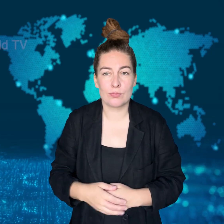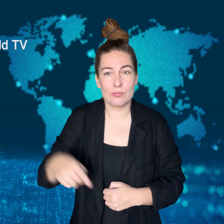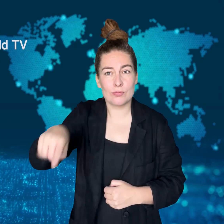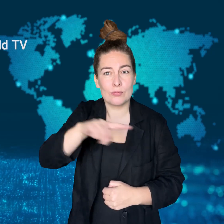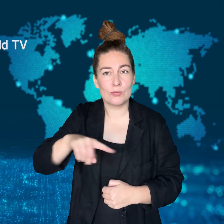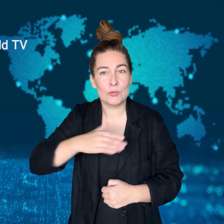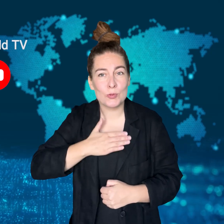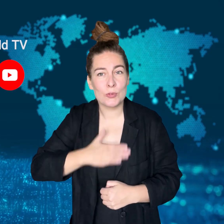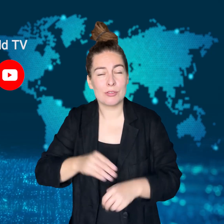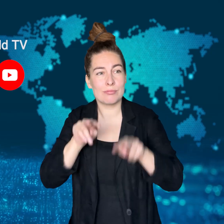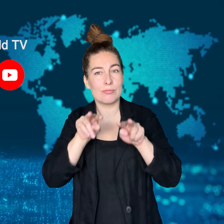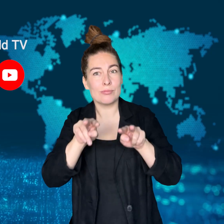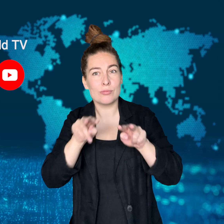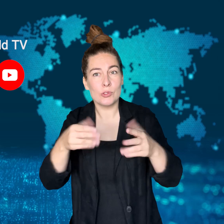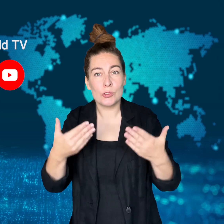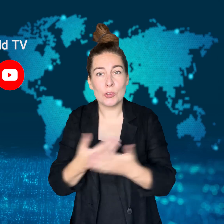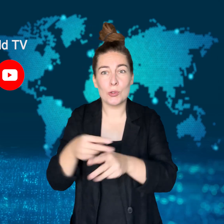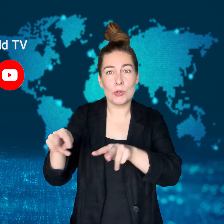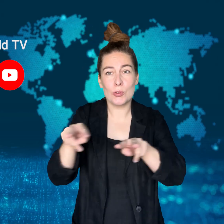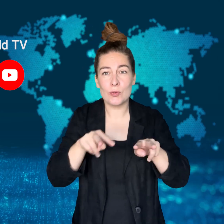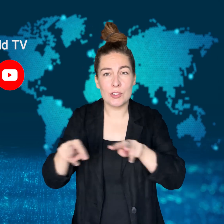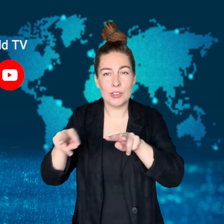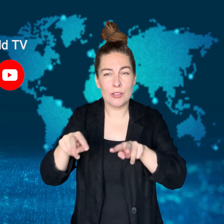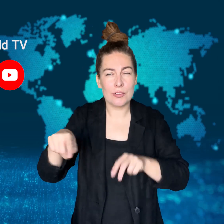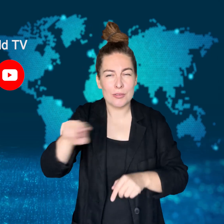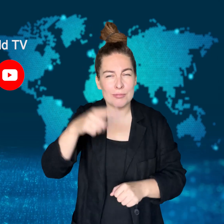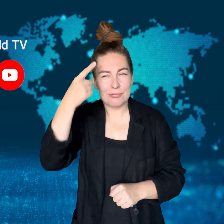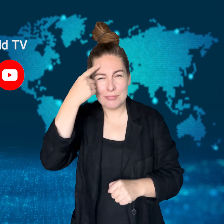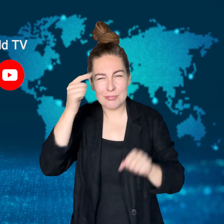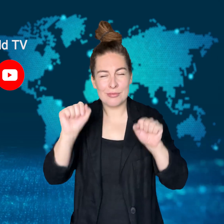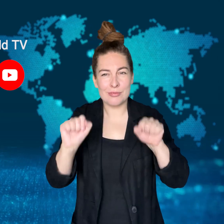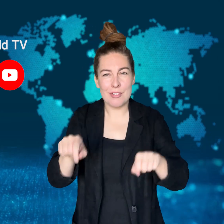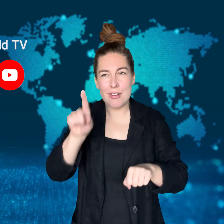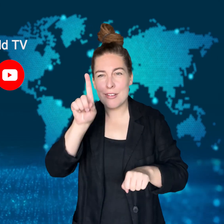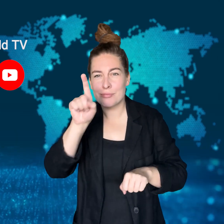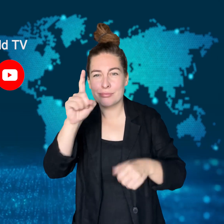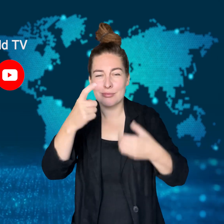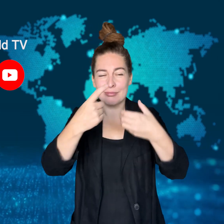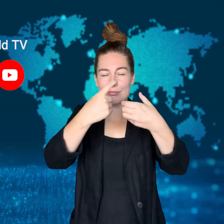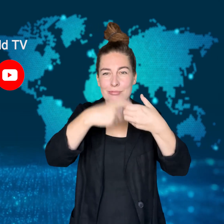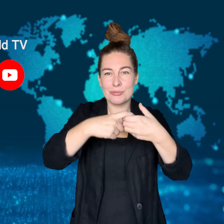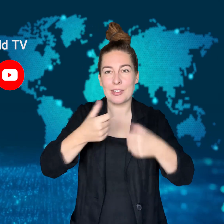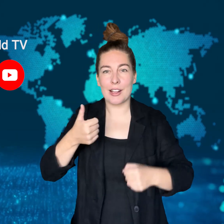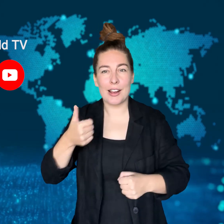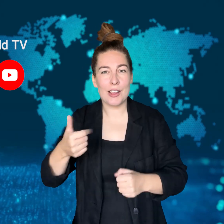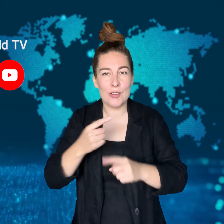Don't forget to subscribe, like, and follow H3 World TV